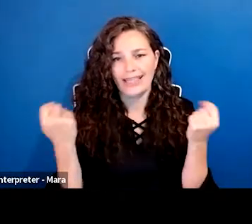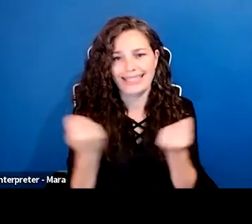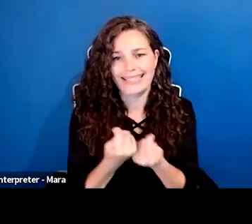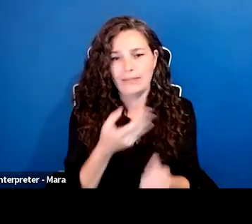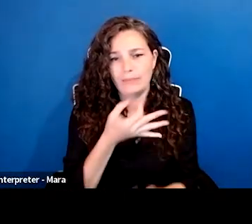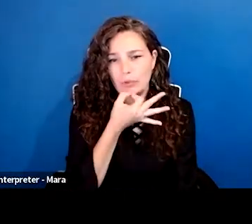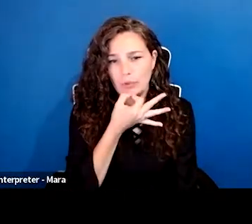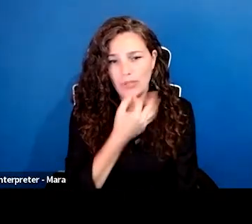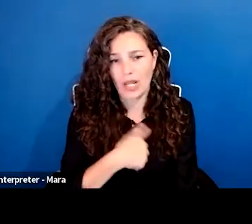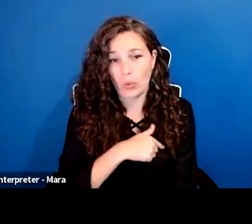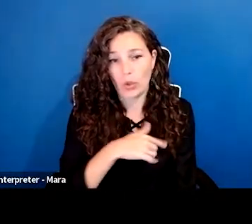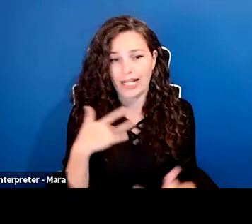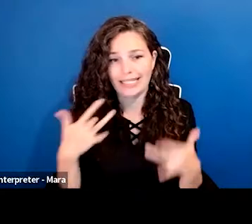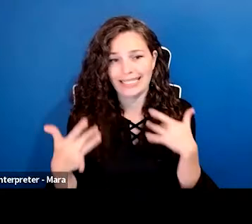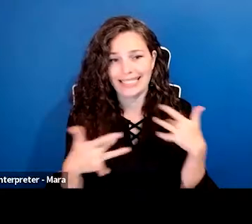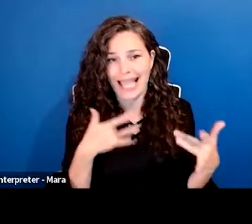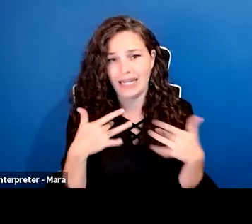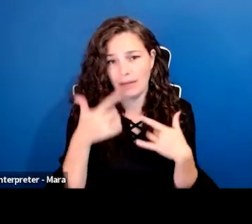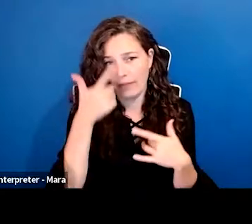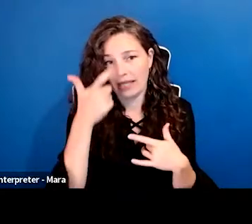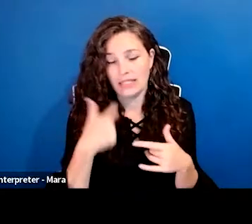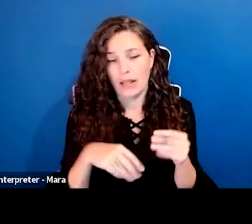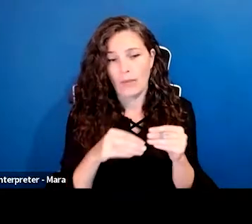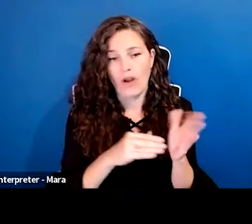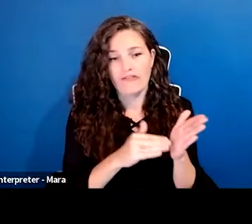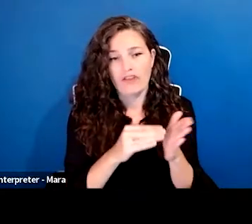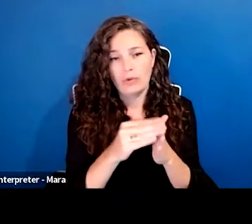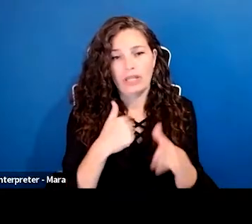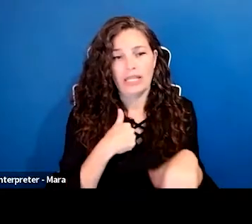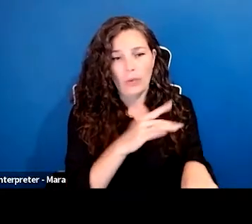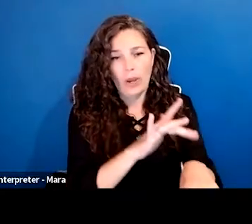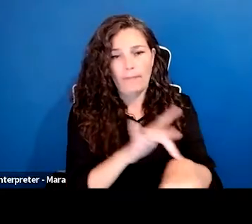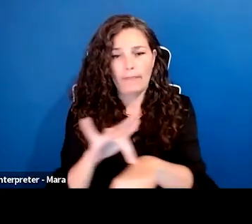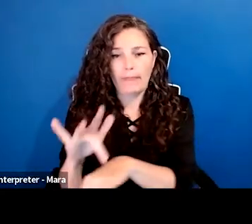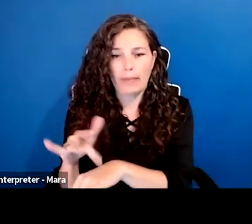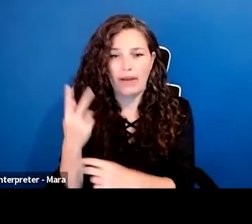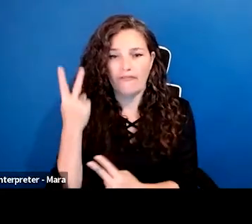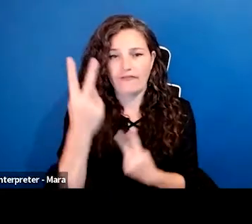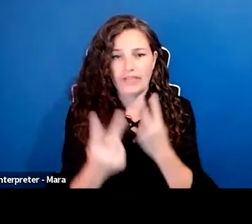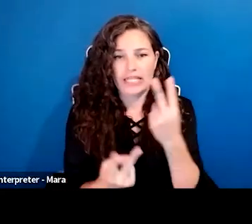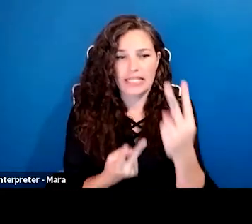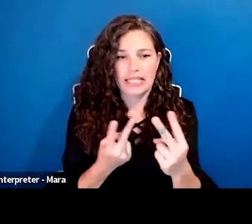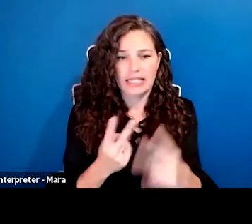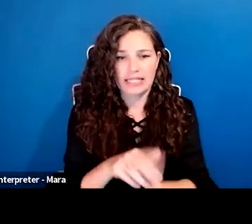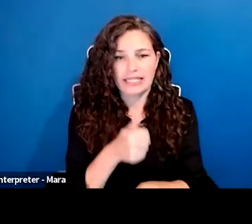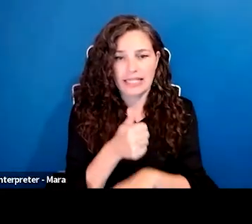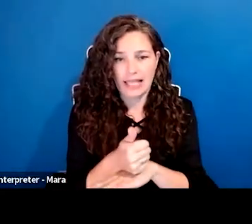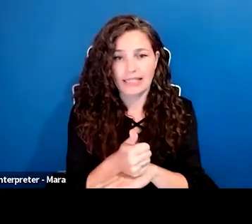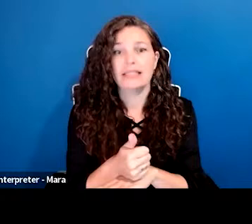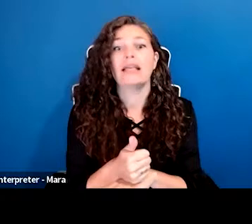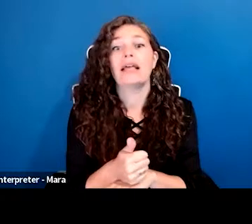The more frequently we can visit sets, the, the the more compliant that set will be.